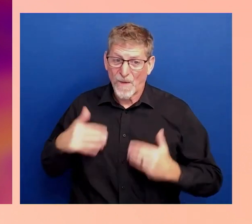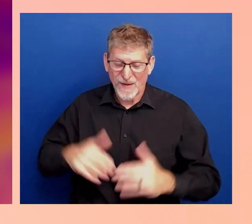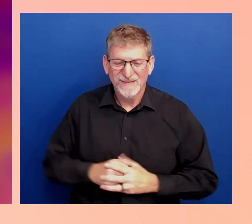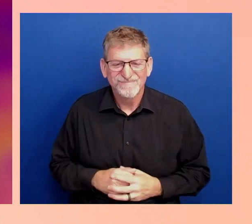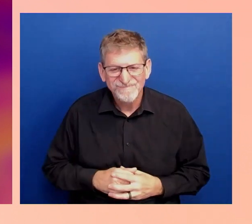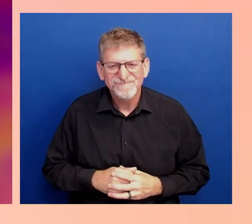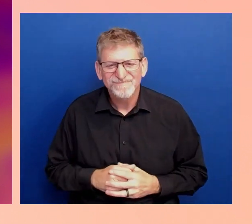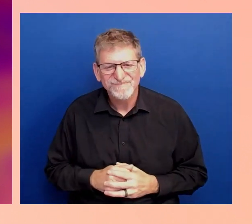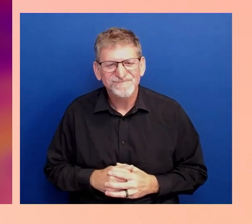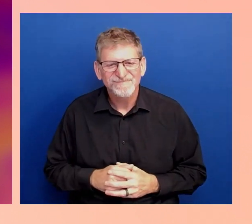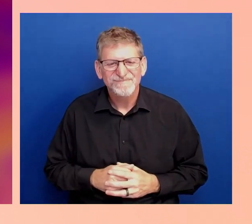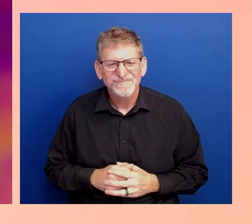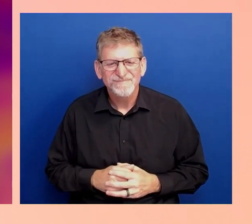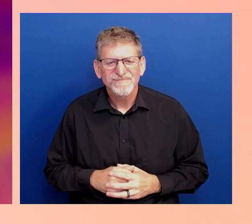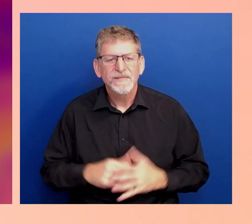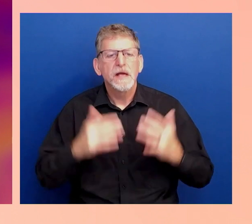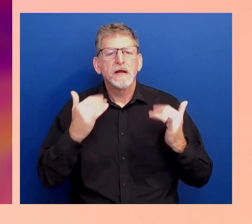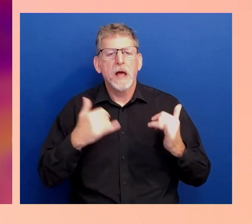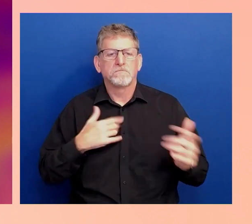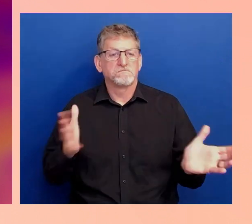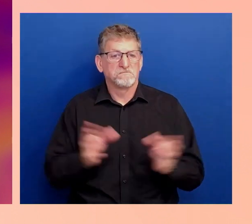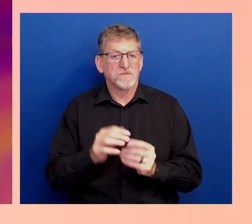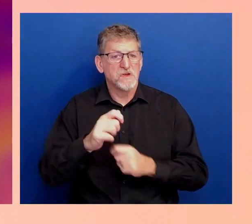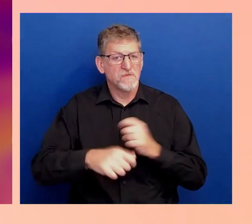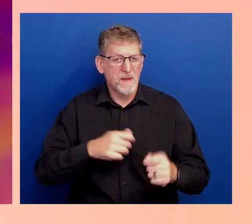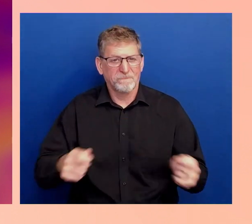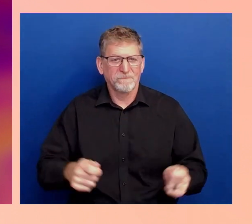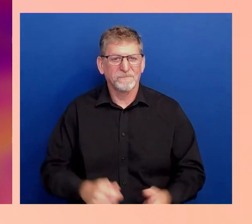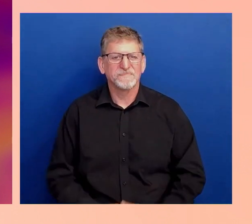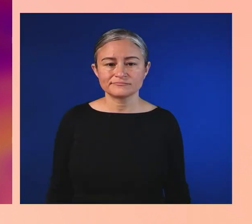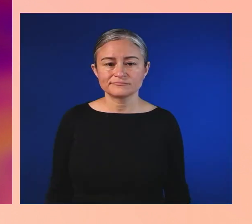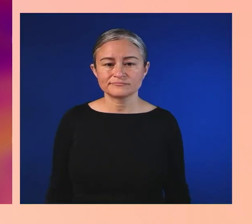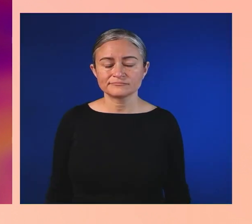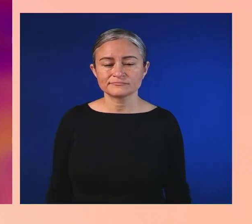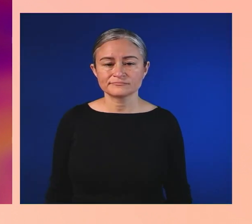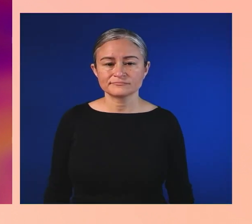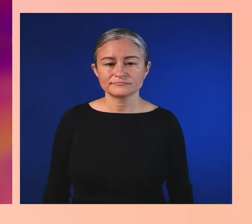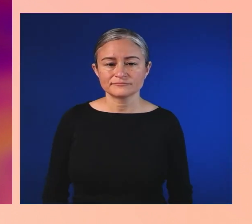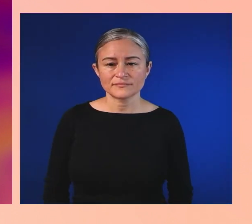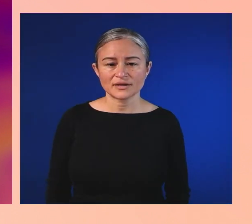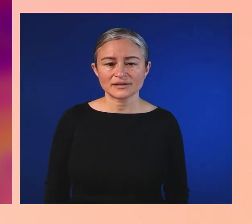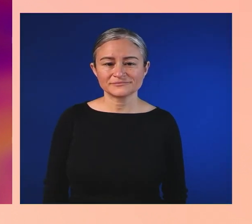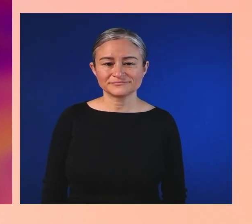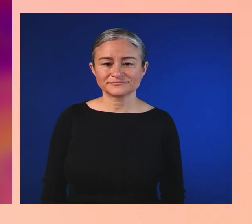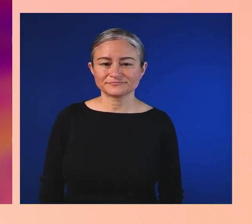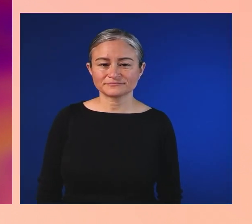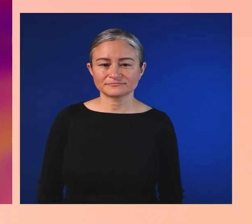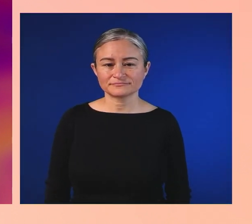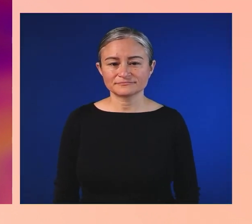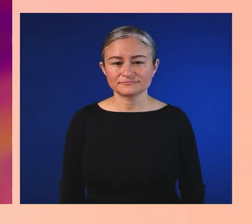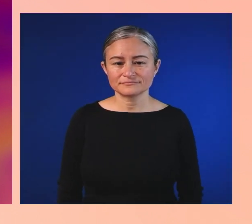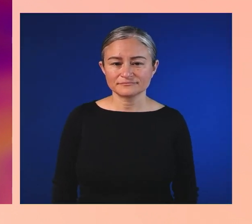each the platform to get your message out there or one thing you want